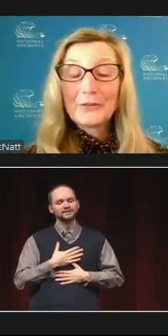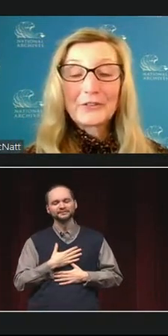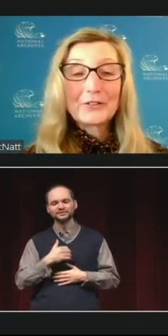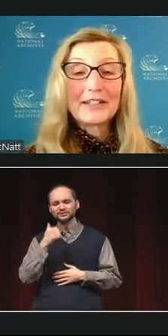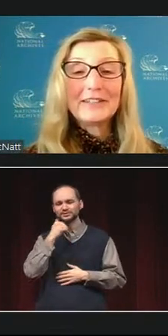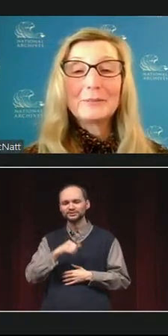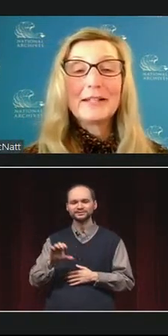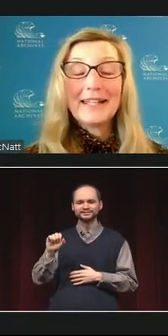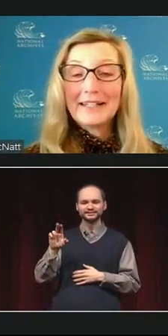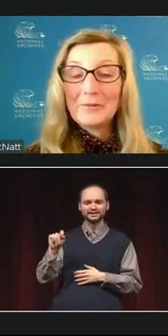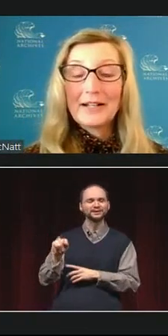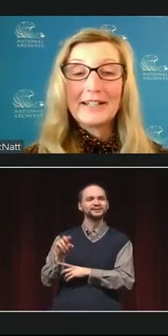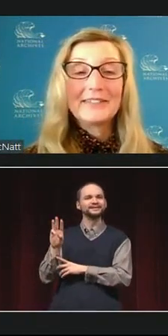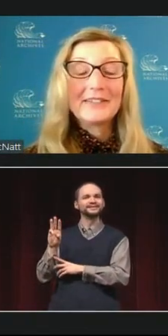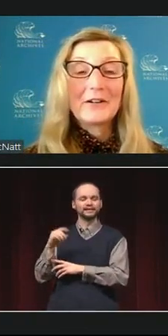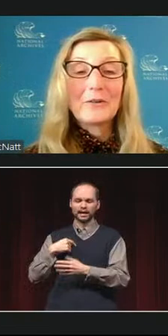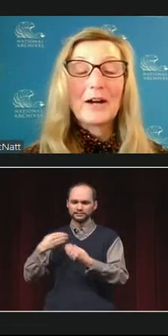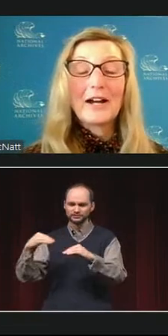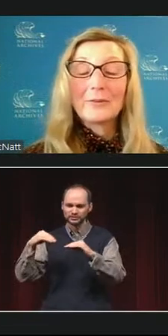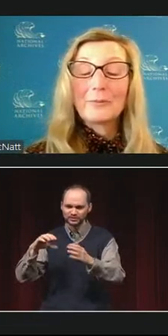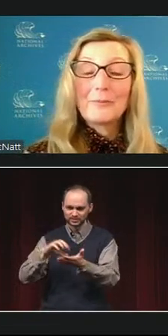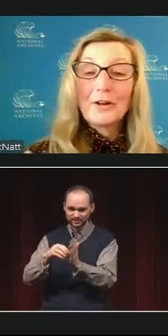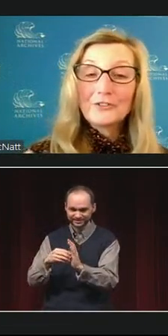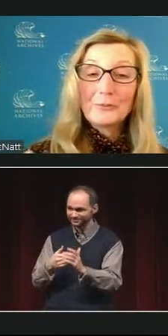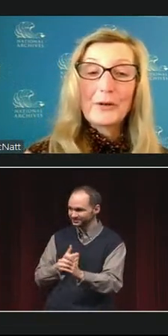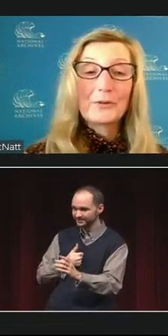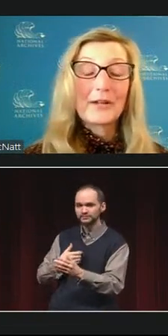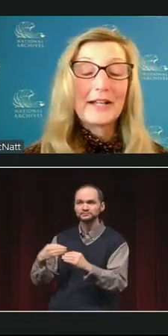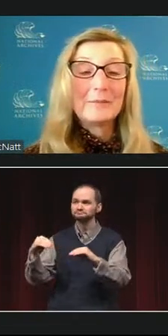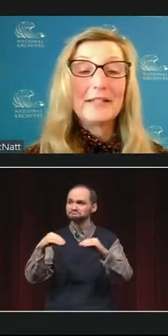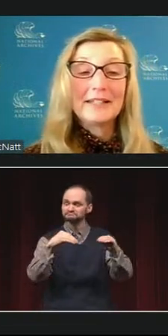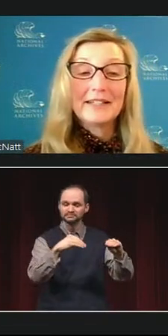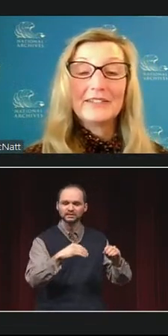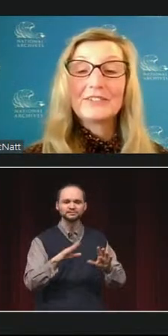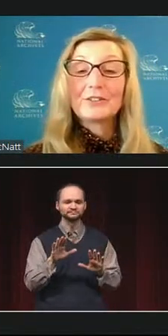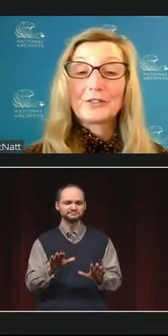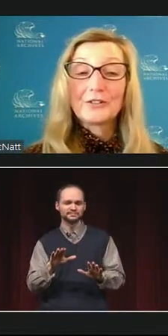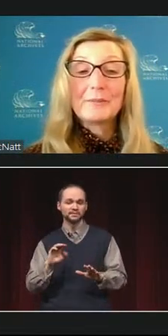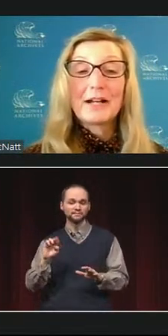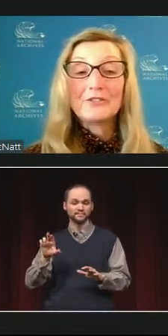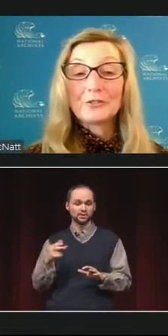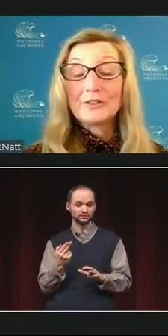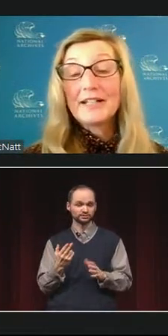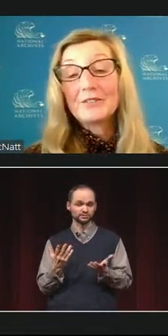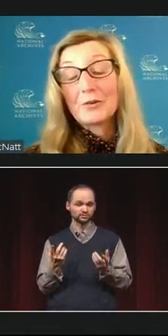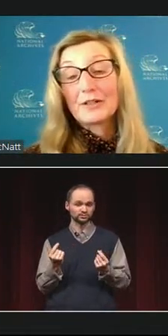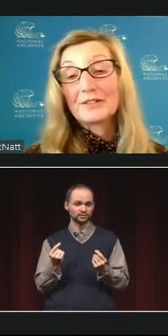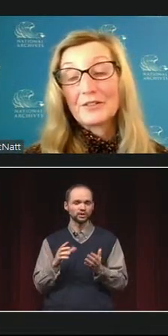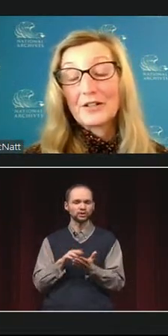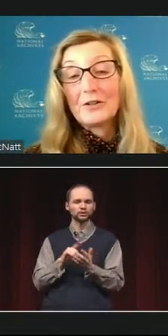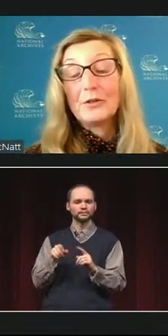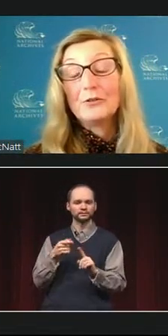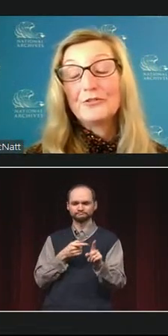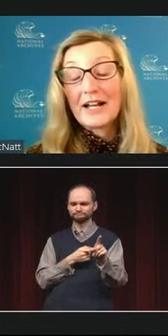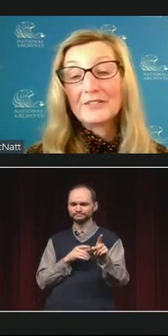cookies. But anyway. So our March program is to learn about Juliette Gordon Low who founded the